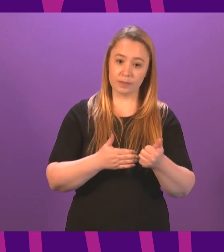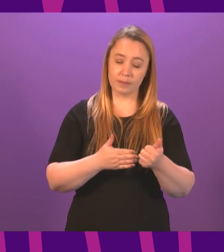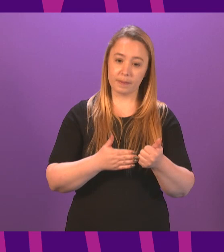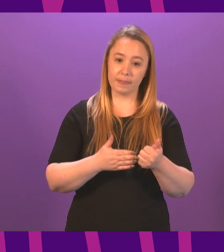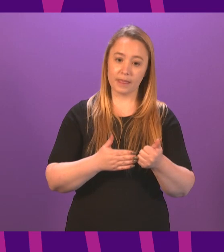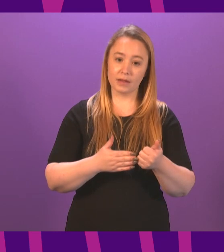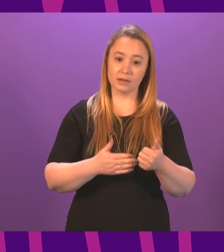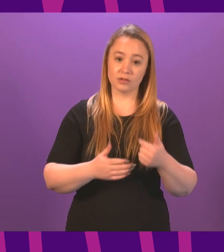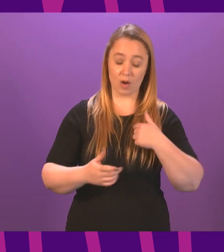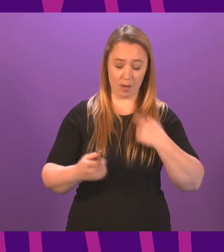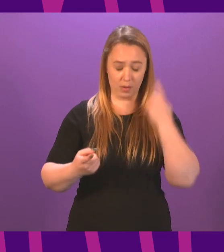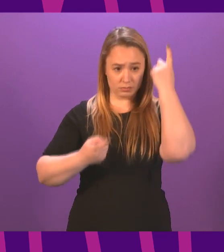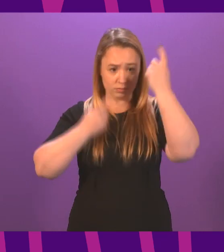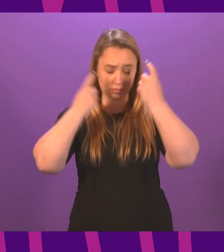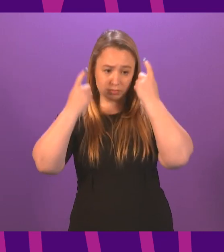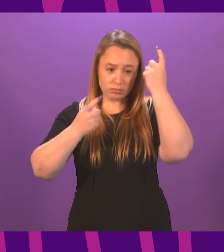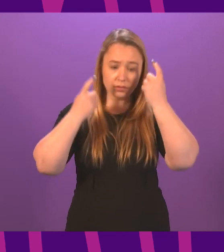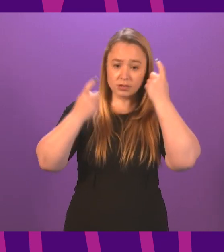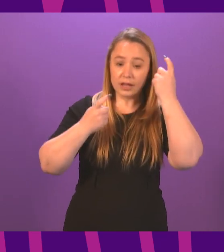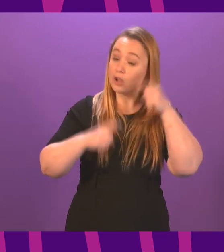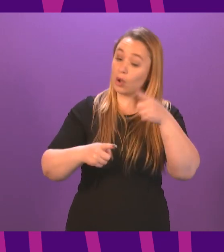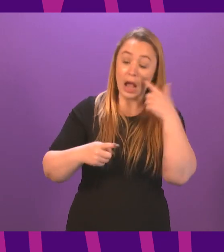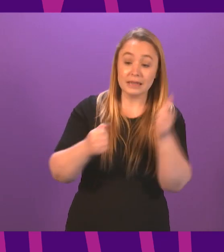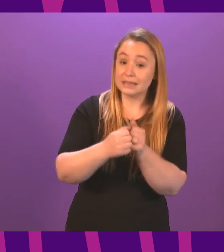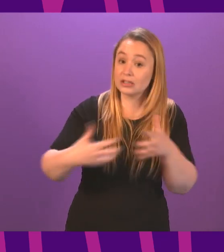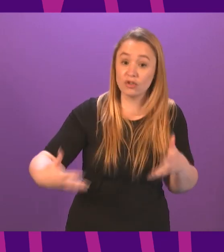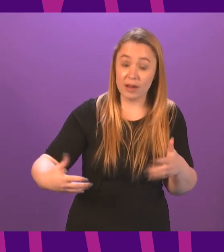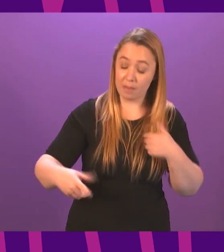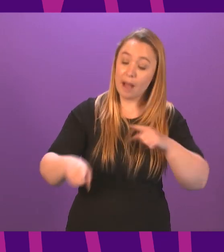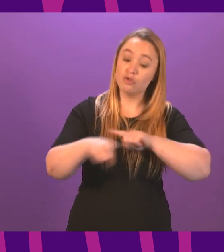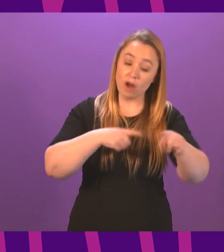people are entitled to disagree—are necessary to keep the country as safe as possible. In